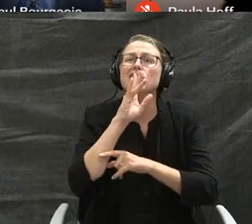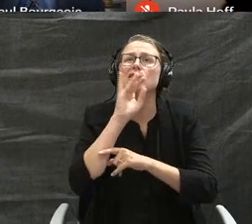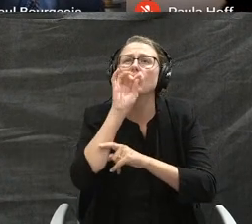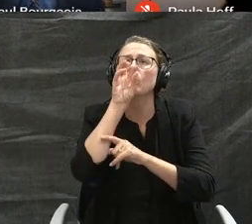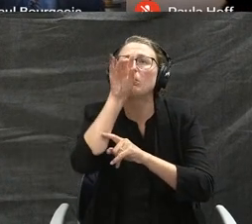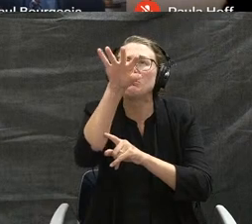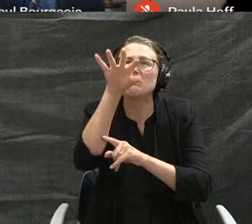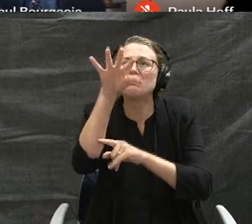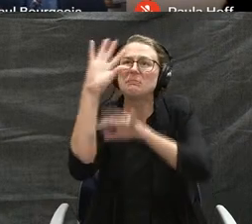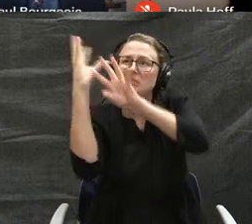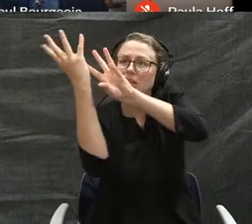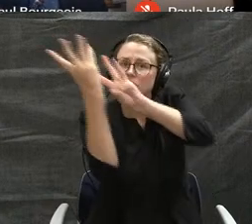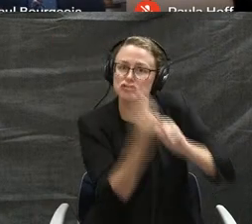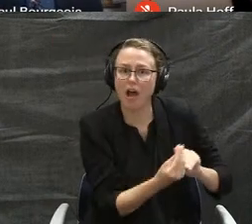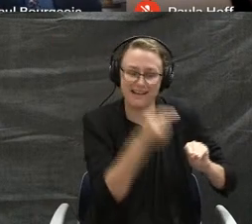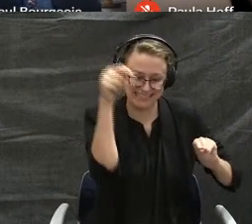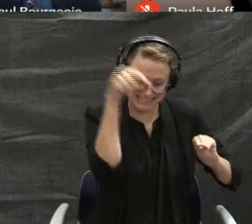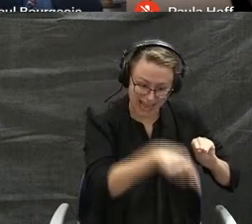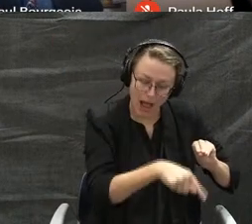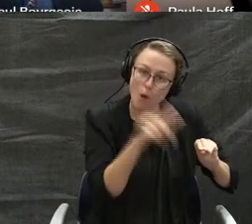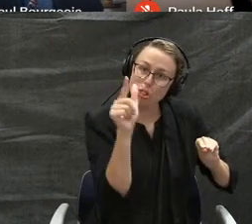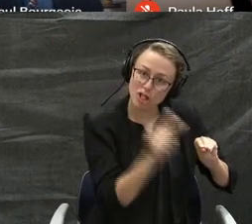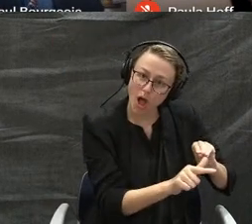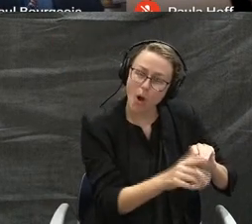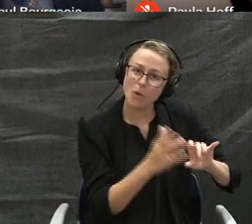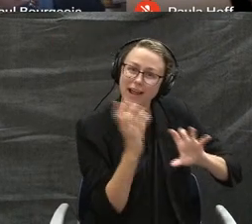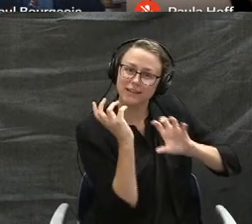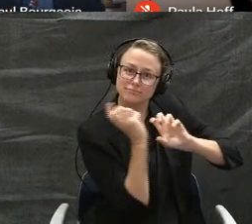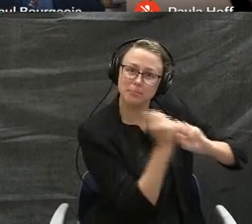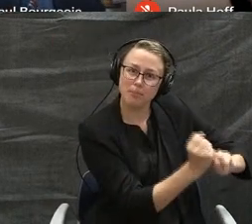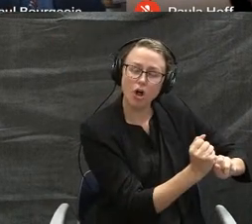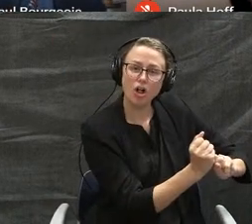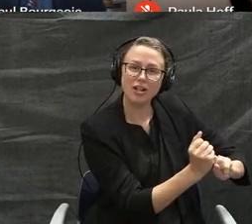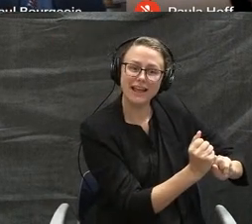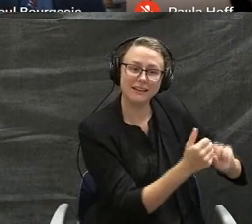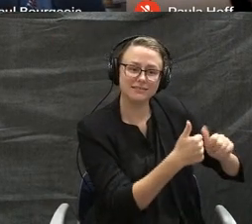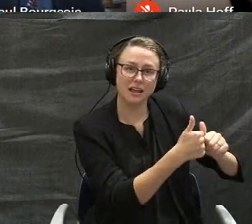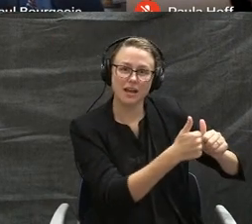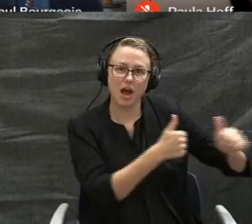It'll draw it immediately down, lower in away from a person's